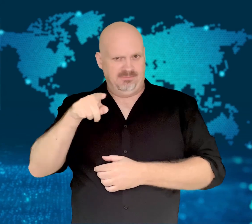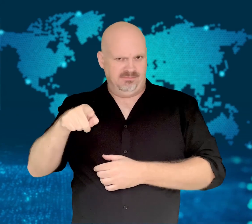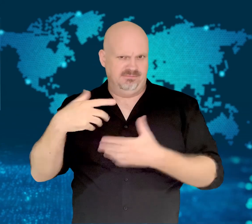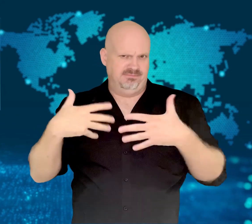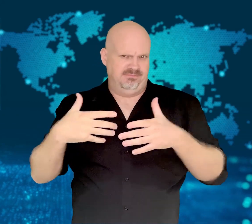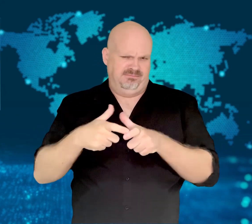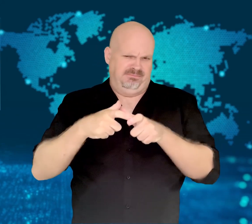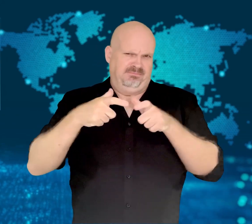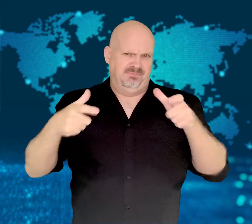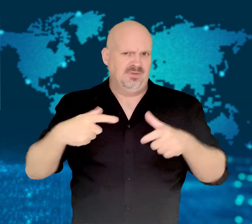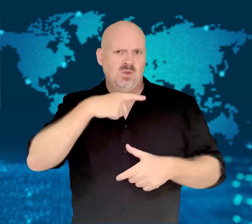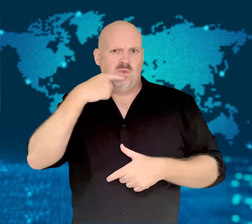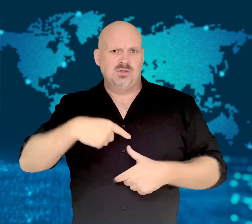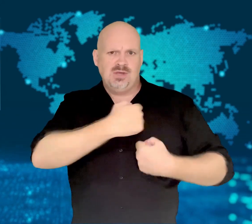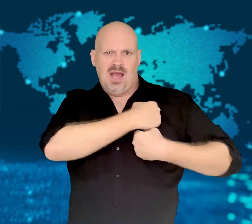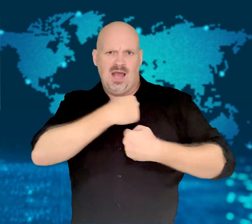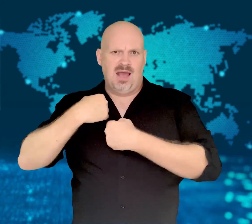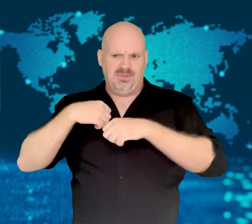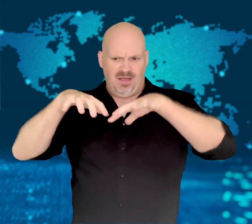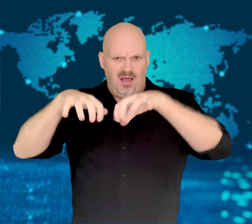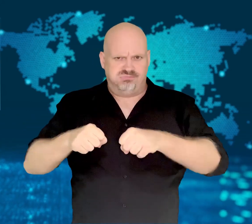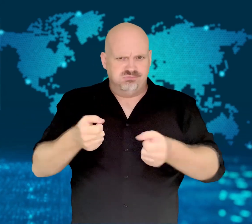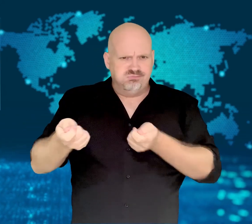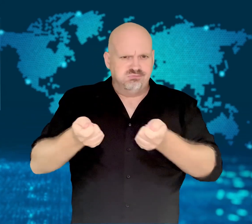Russian soldiers.